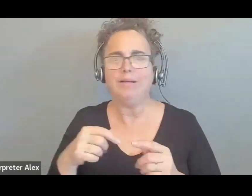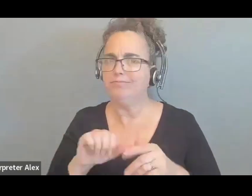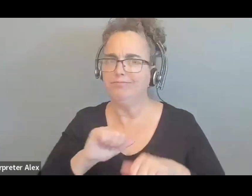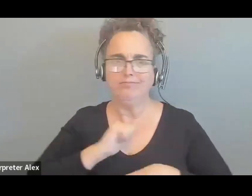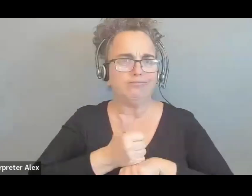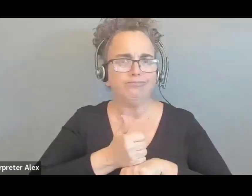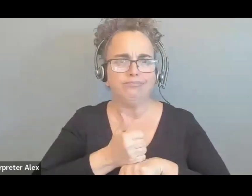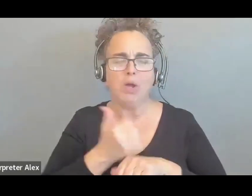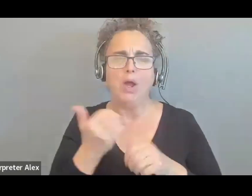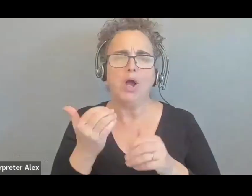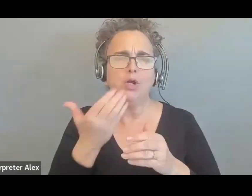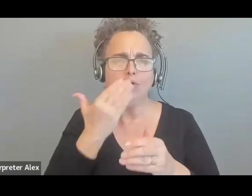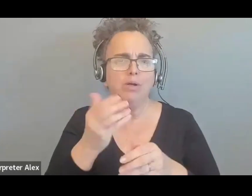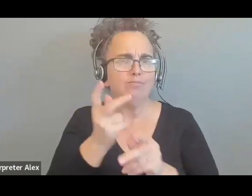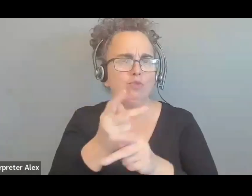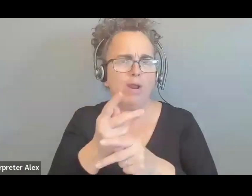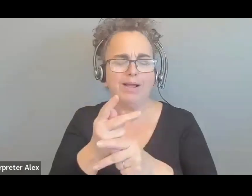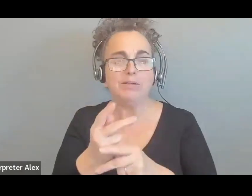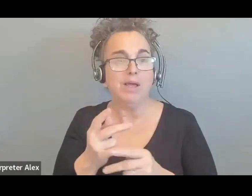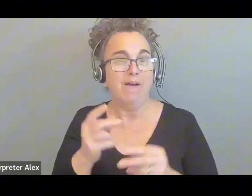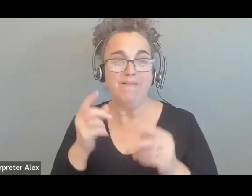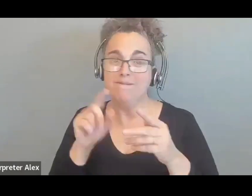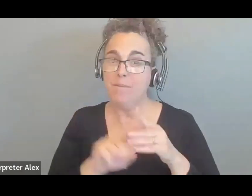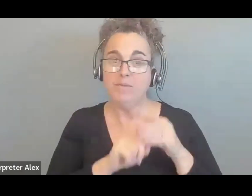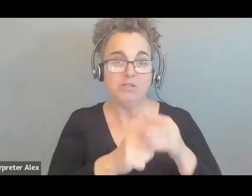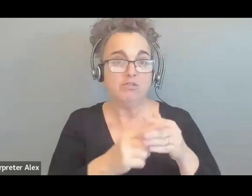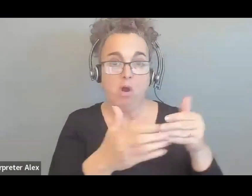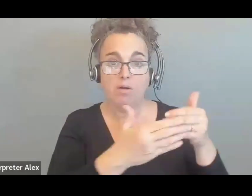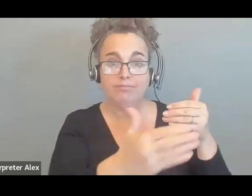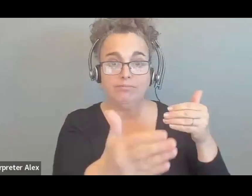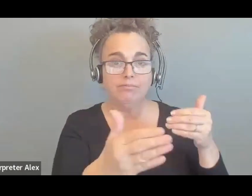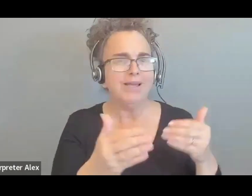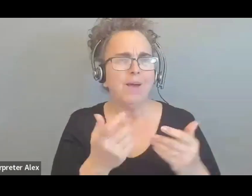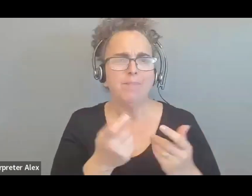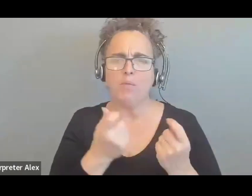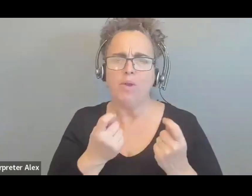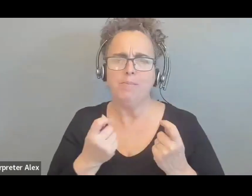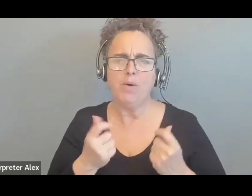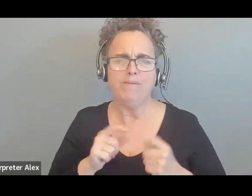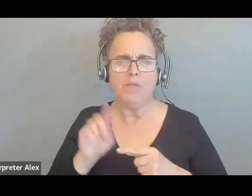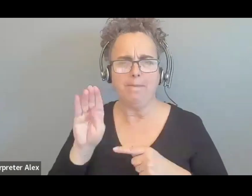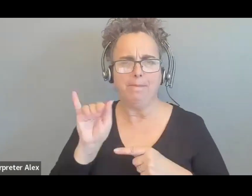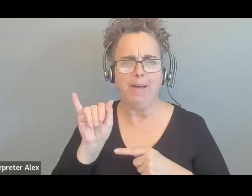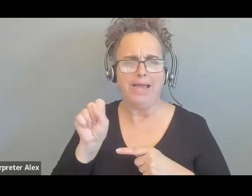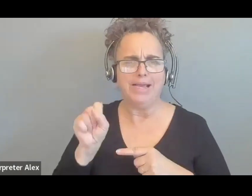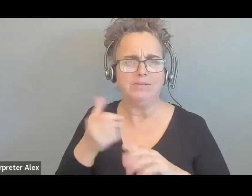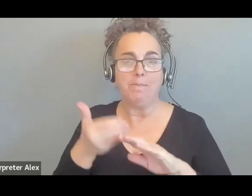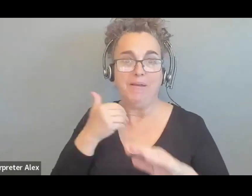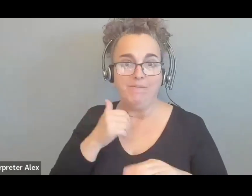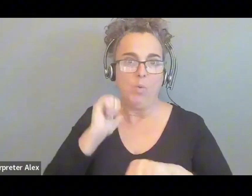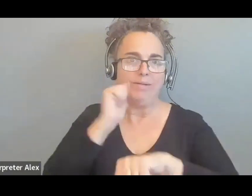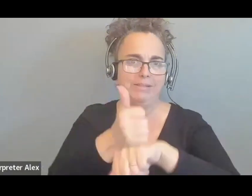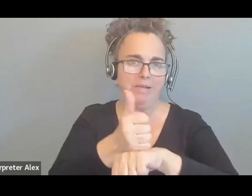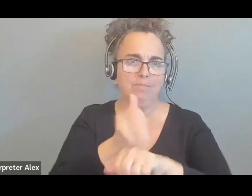and remove biases. So those are some examples I've seen that really sets apart making innovative,